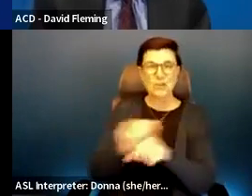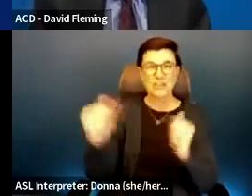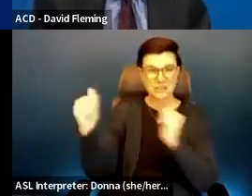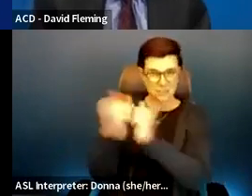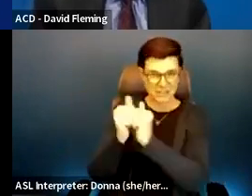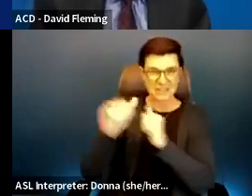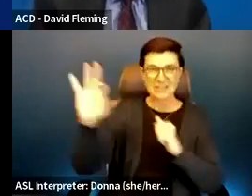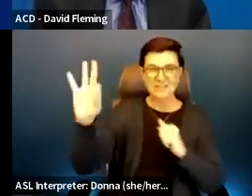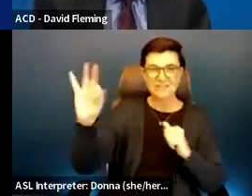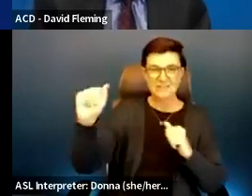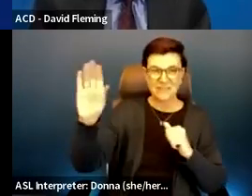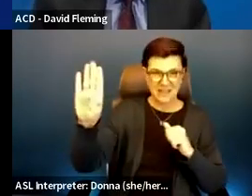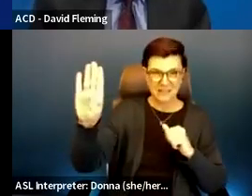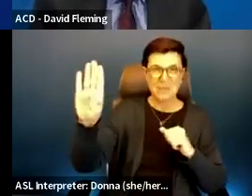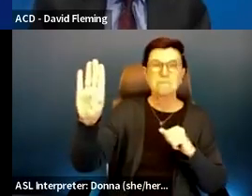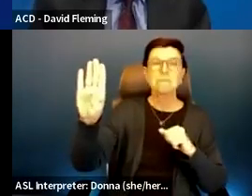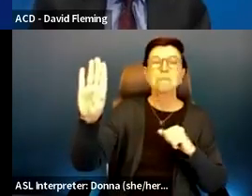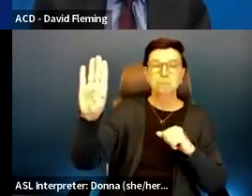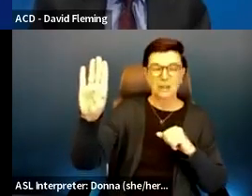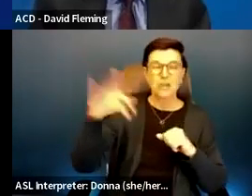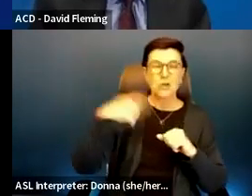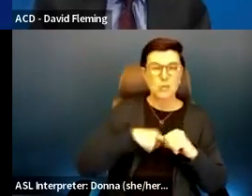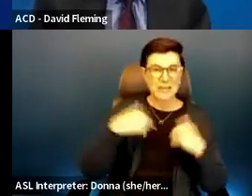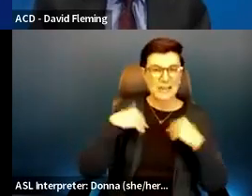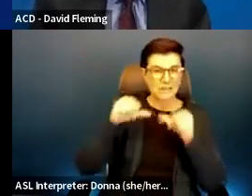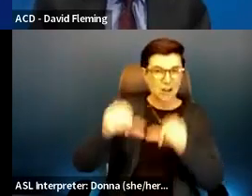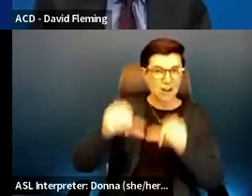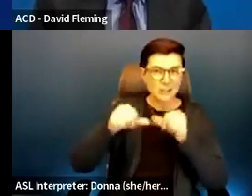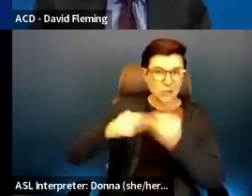This is a lot of ongoing discussions about exactly what you raised,